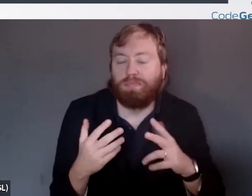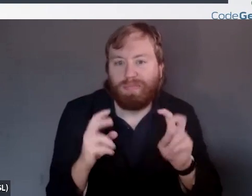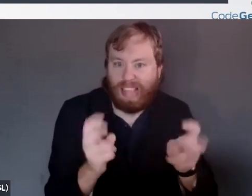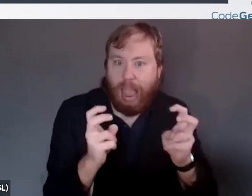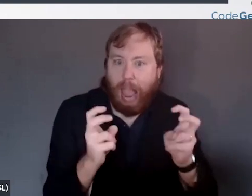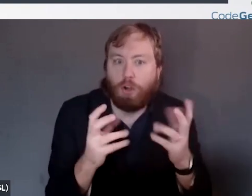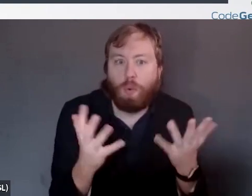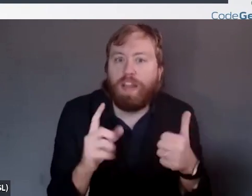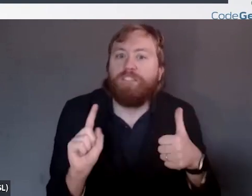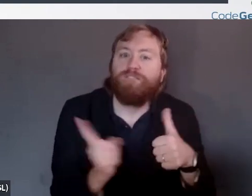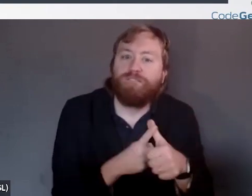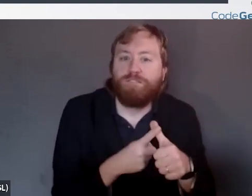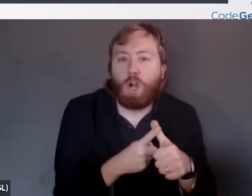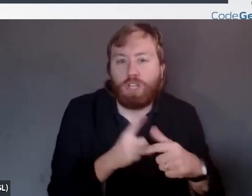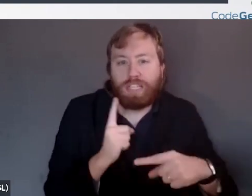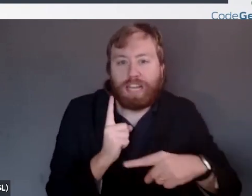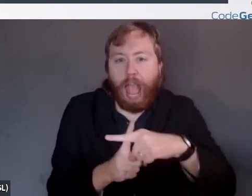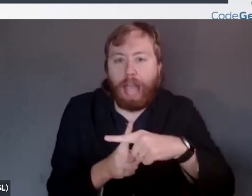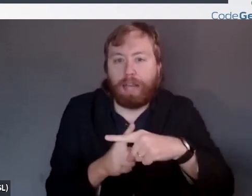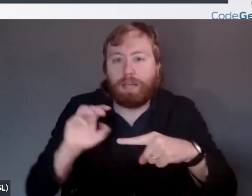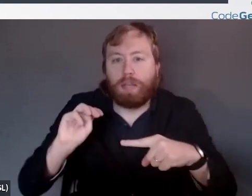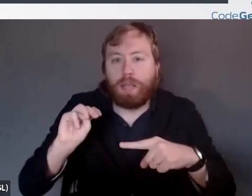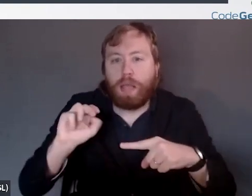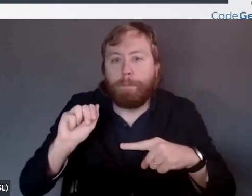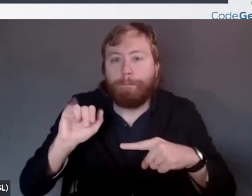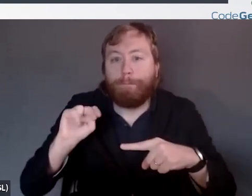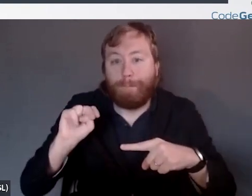That's the street corner at which the bus is expected to stop,